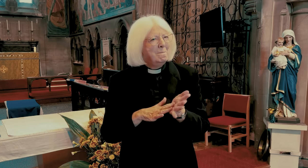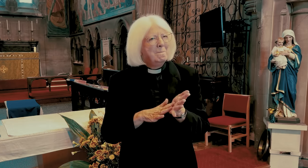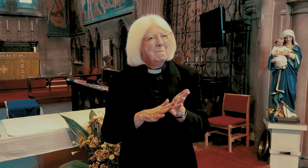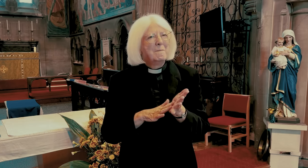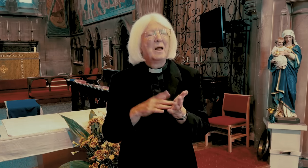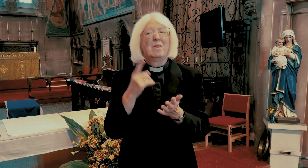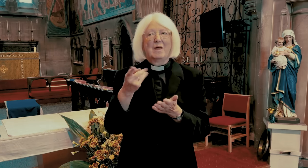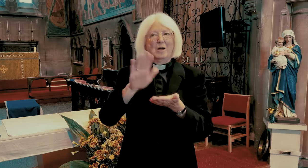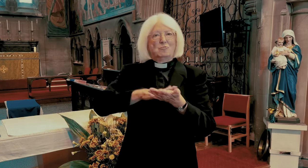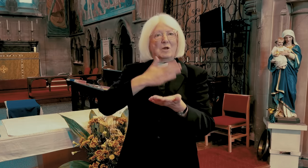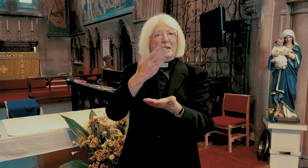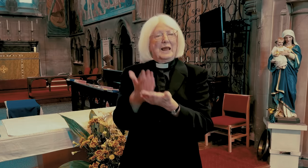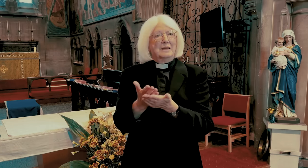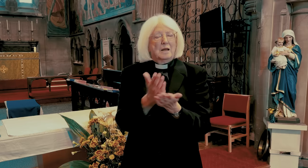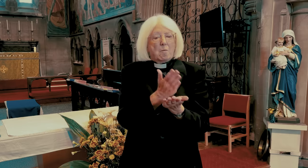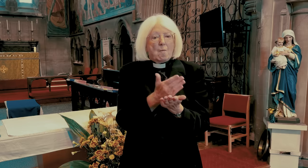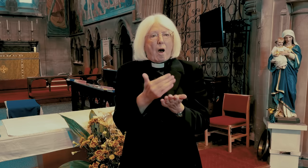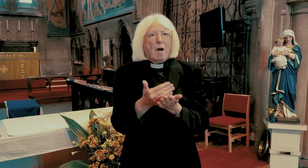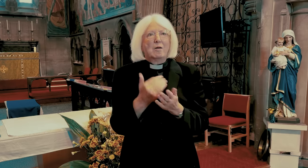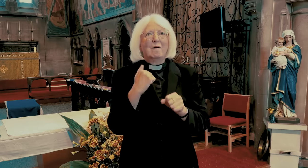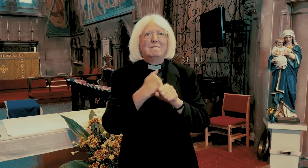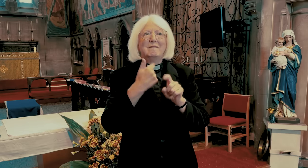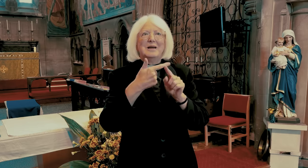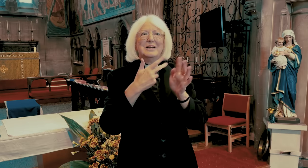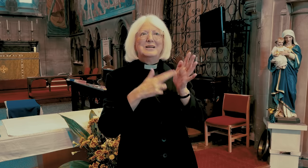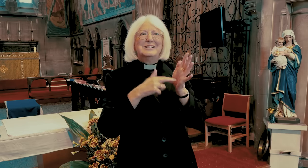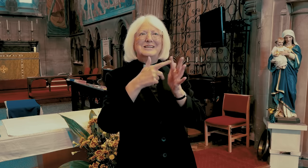Here they are focusing on translating part of Genesis.